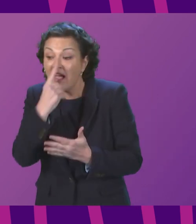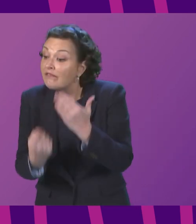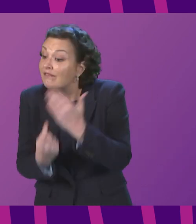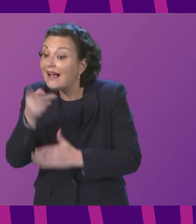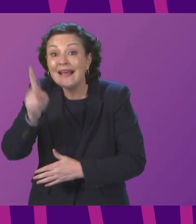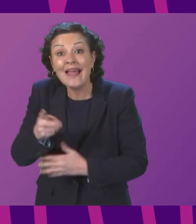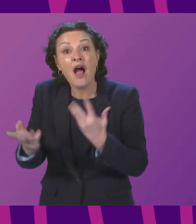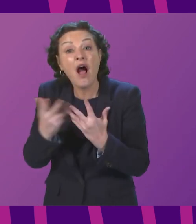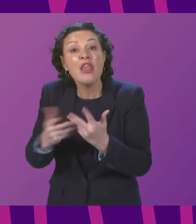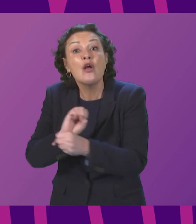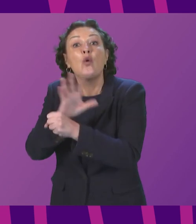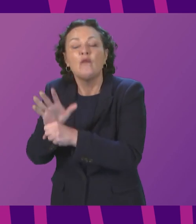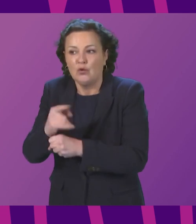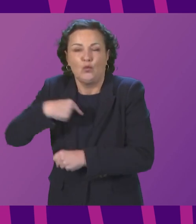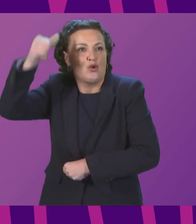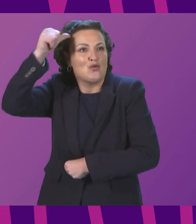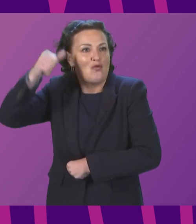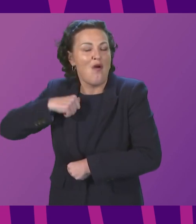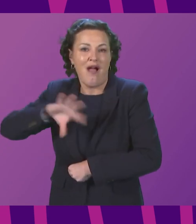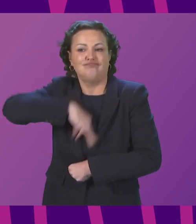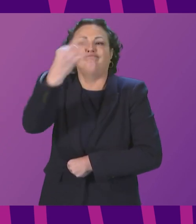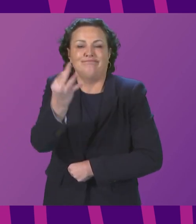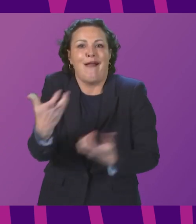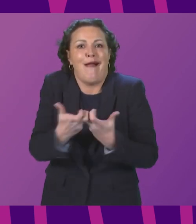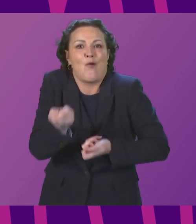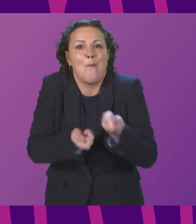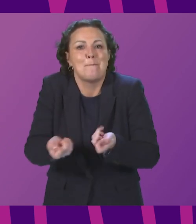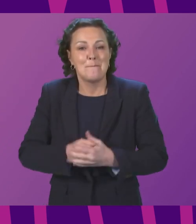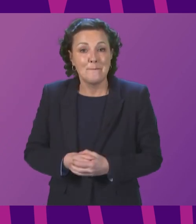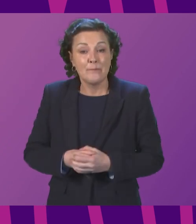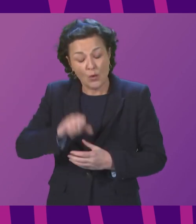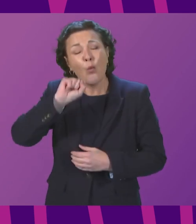views from across Parliament, as we develop that new framework in more detail. However,